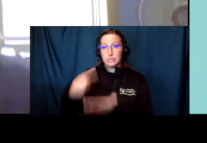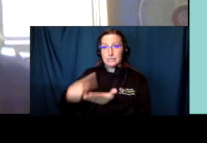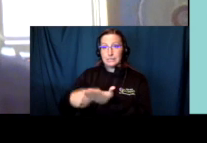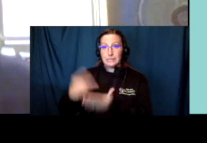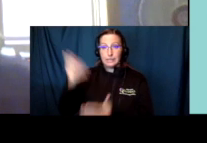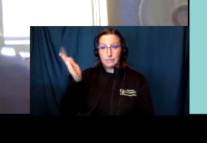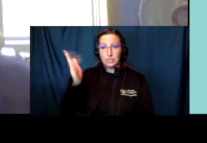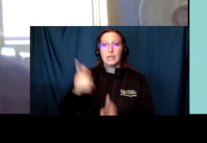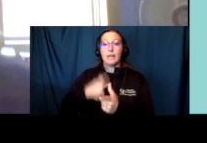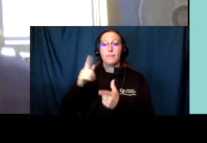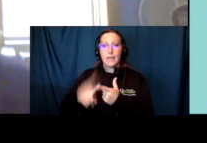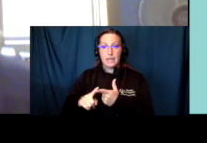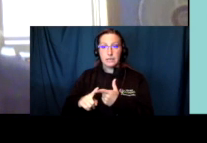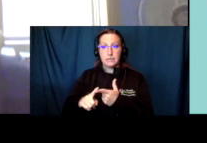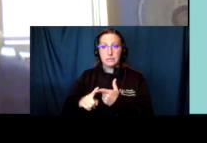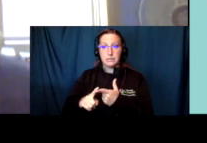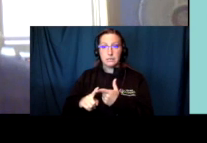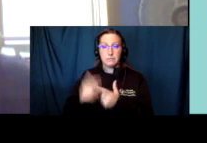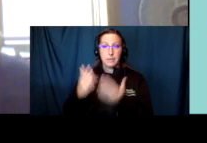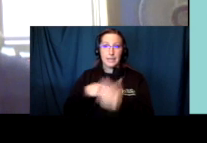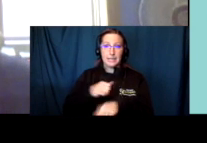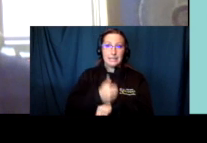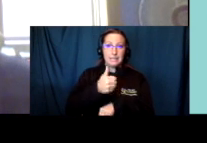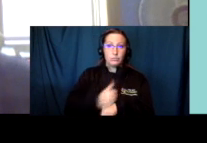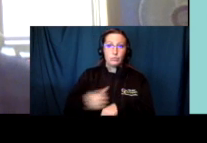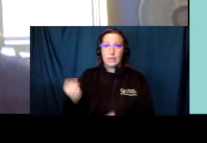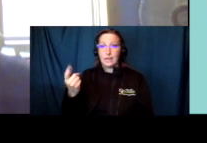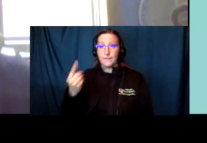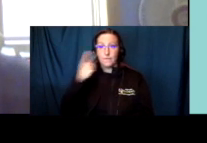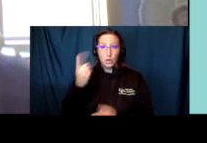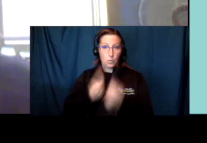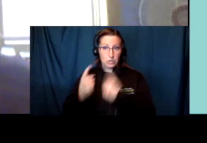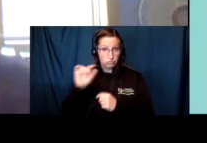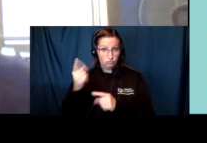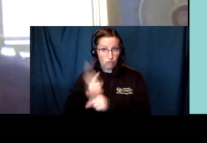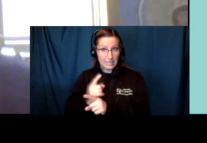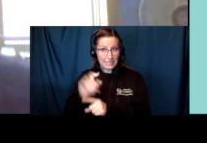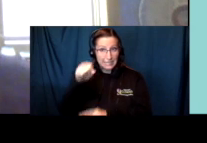and then maybe ten to eleven for questions is that correct, Stacie before I